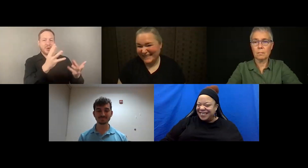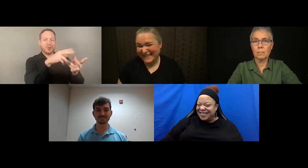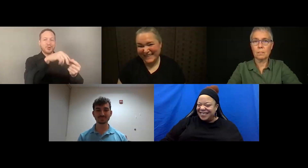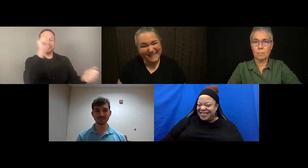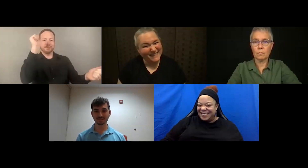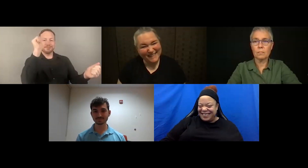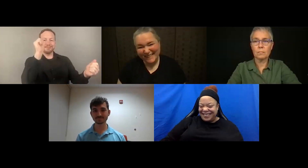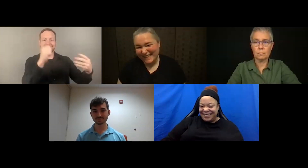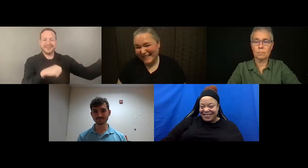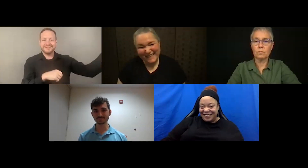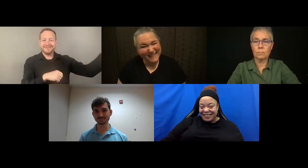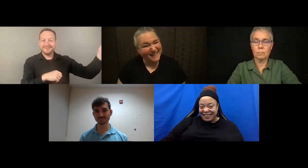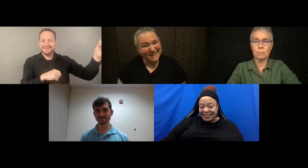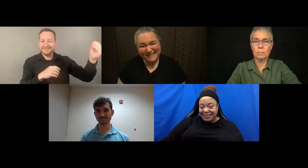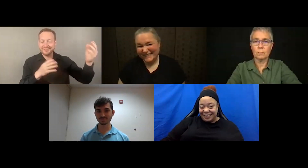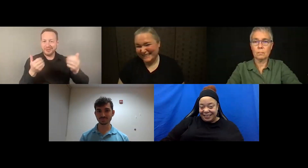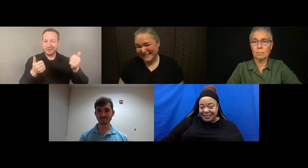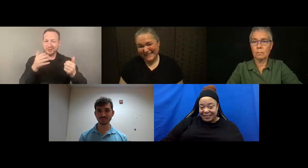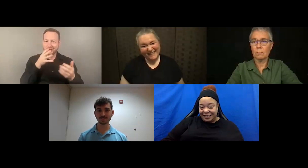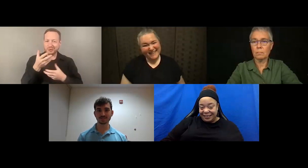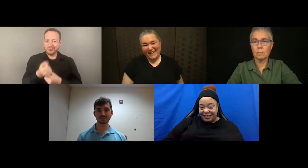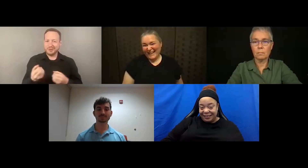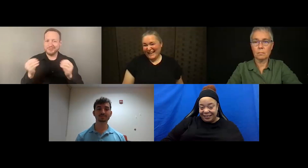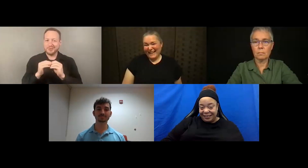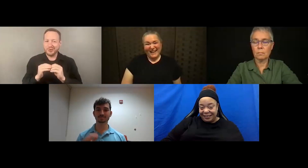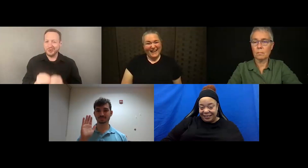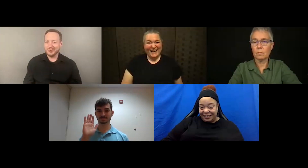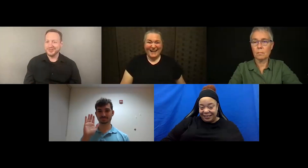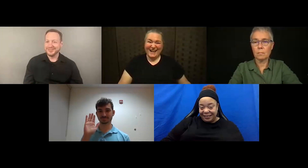maintain their confidentiality. But an avatar? You give them that information and the Avatar